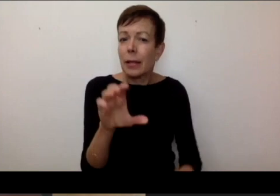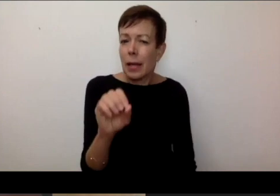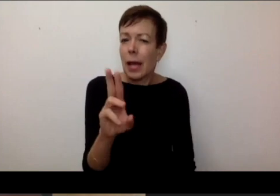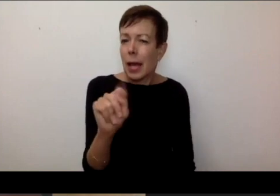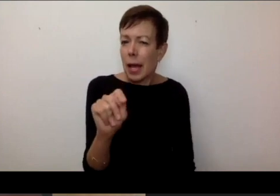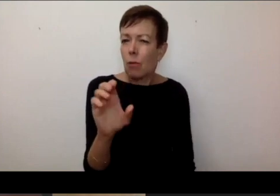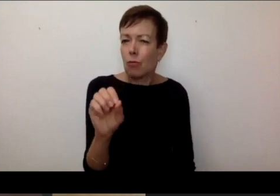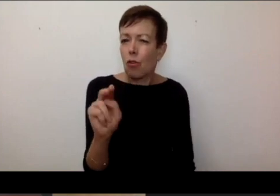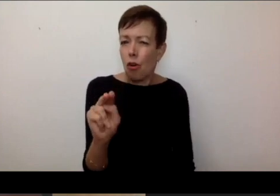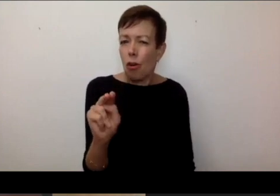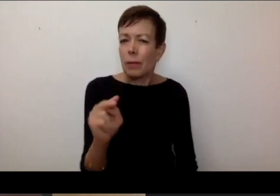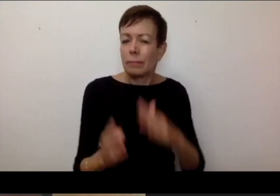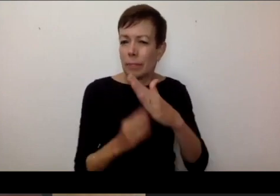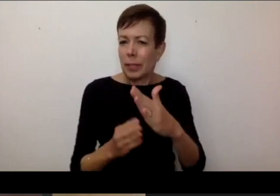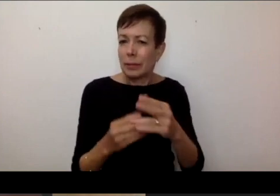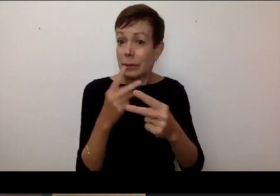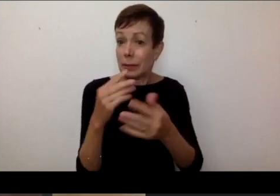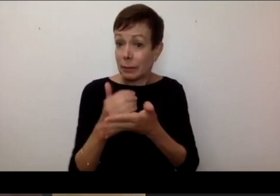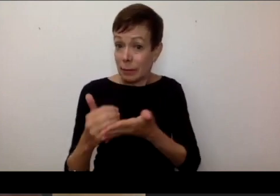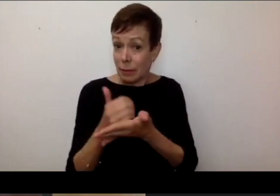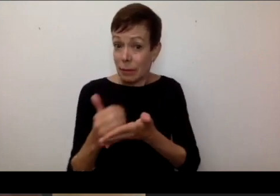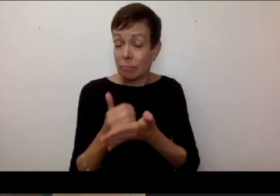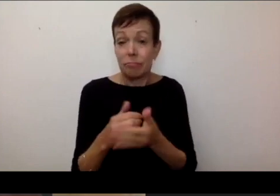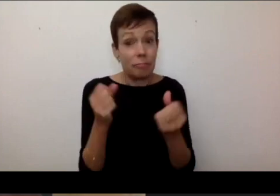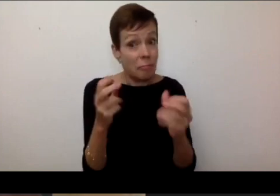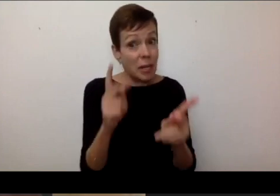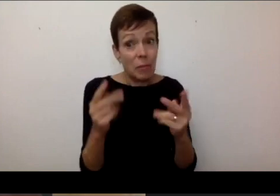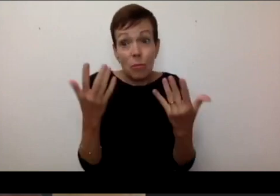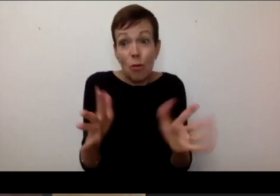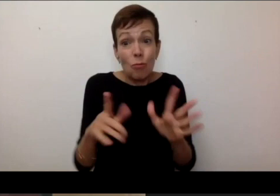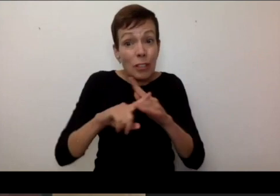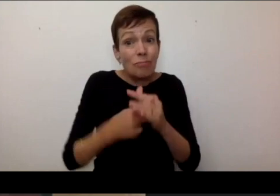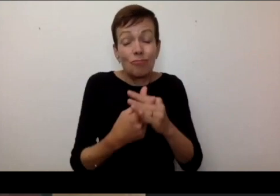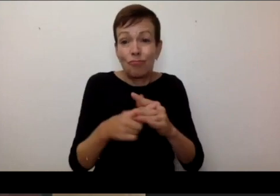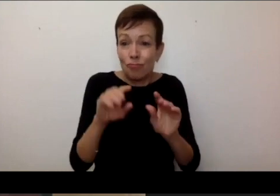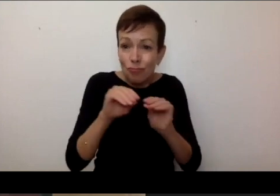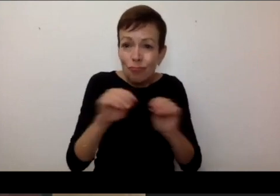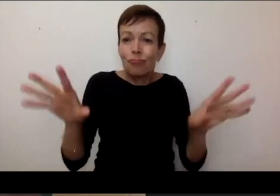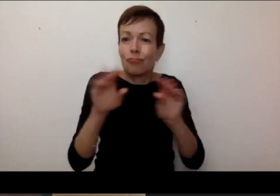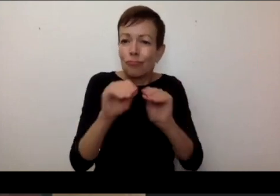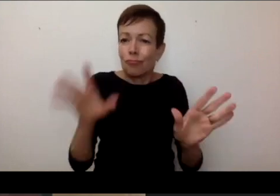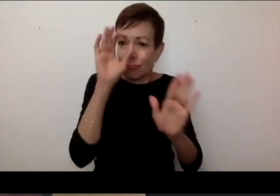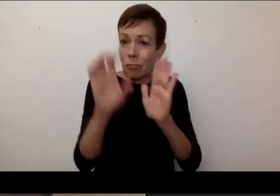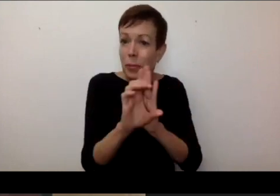canadian art article a number of people have already been doing this as a as a form of action and please post it on social media and